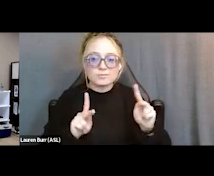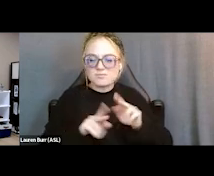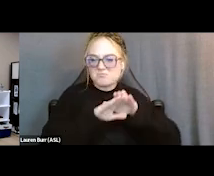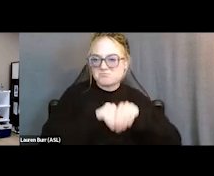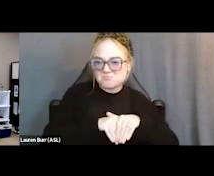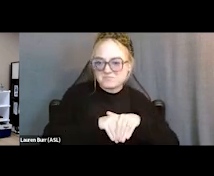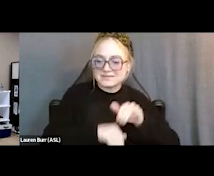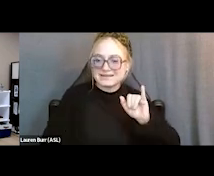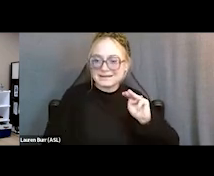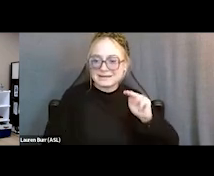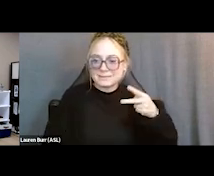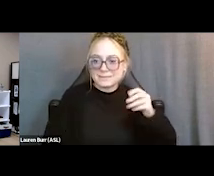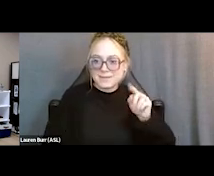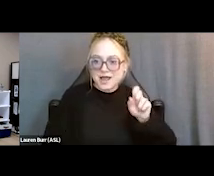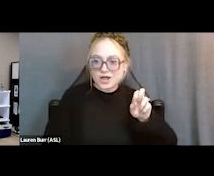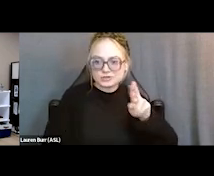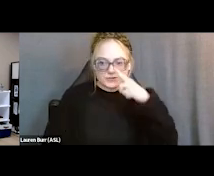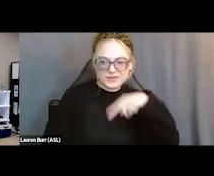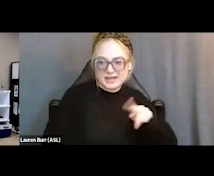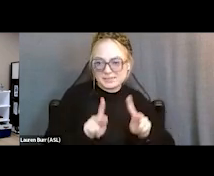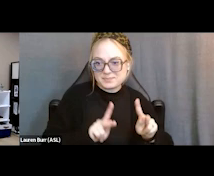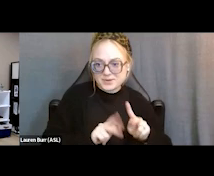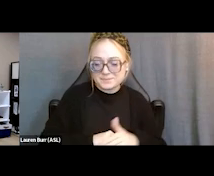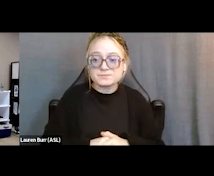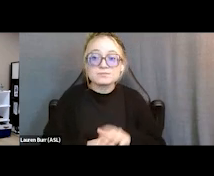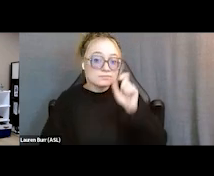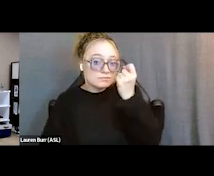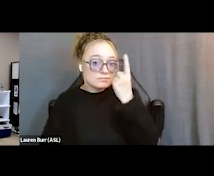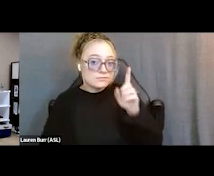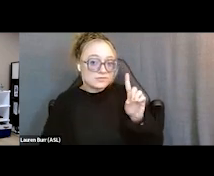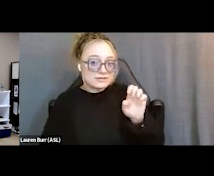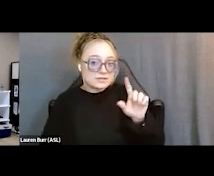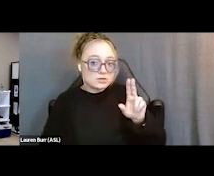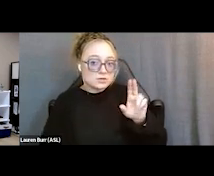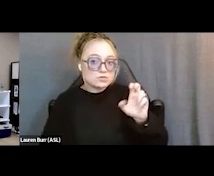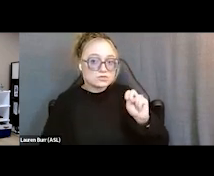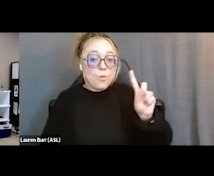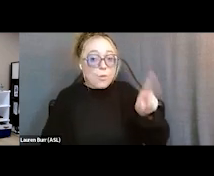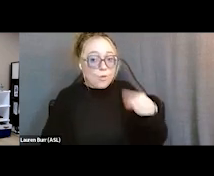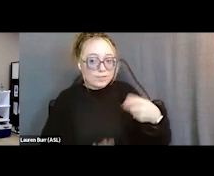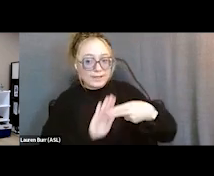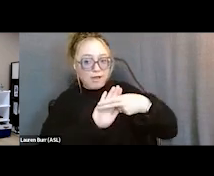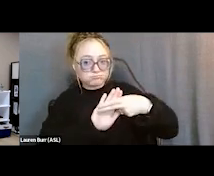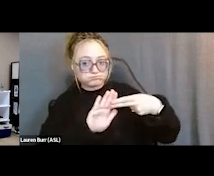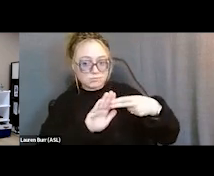delusions are only considered delusions when they are abnormal given the person's cultural